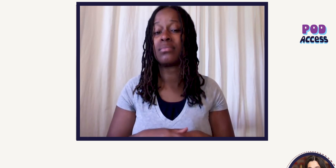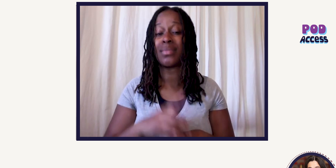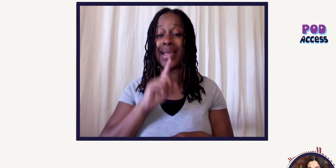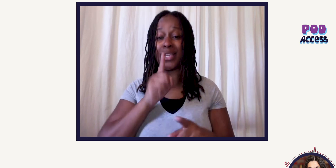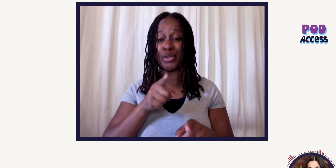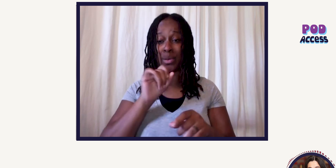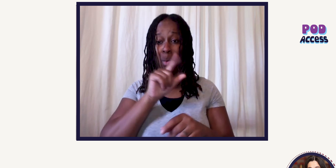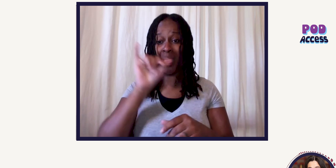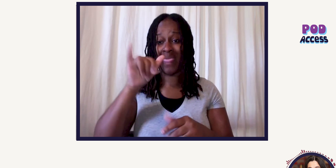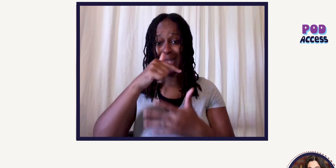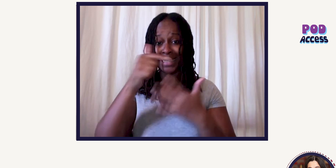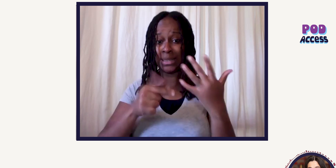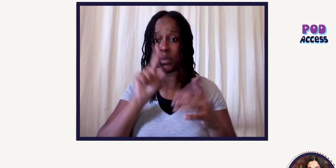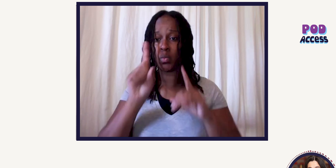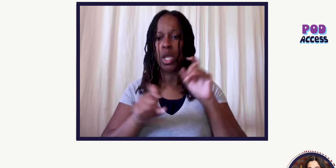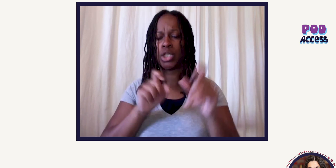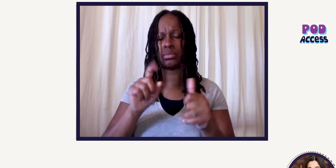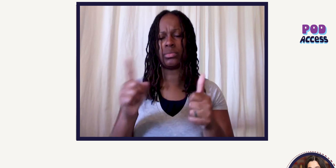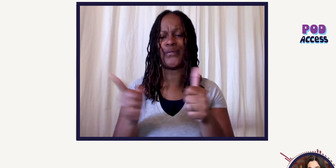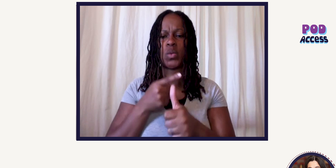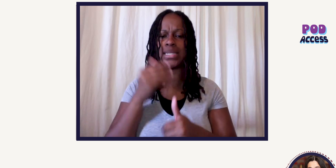Answering those questions are the first steps that you could take towards branding.